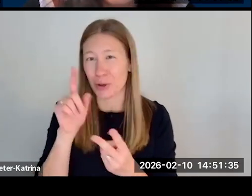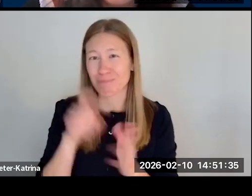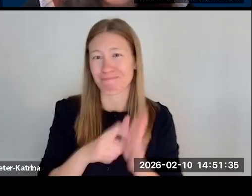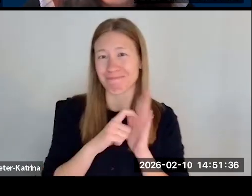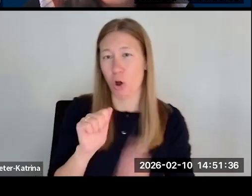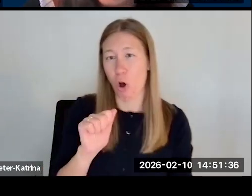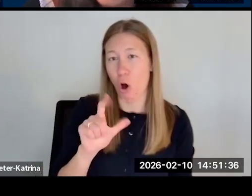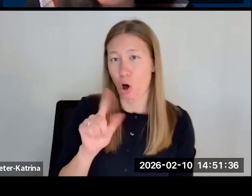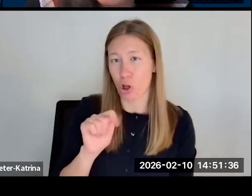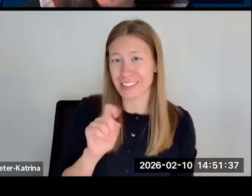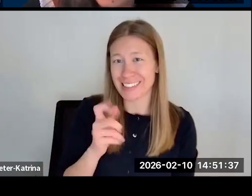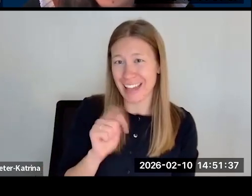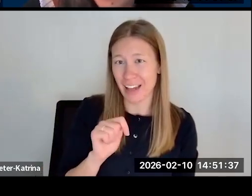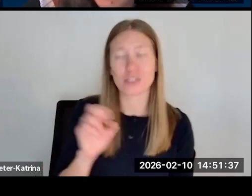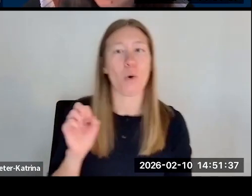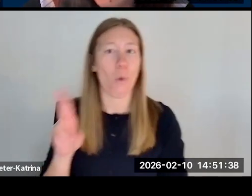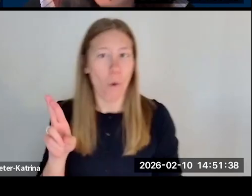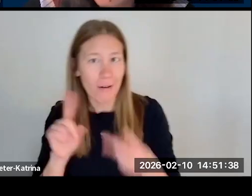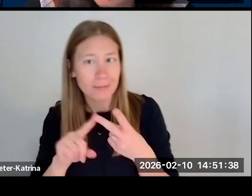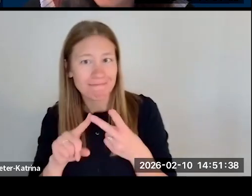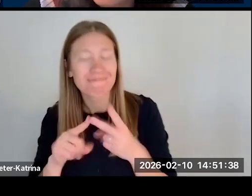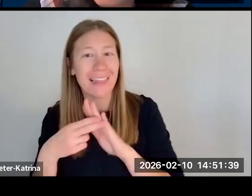So we can do that by clicking on the issue